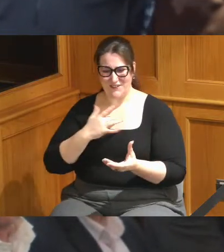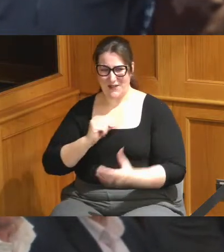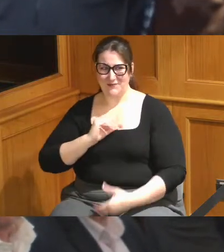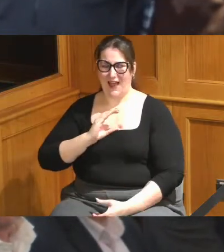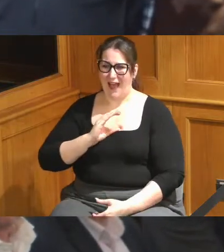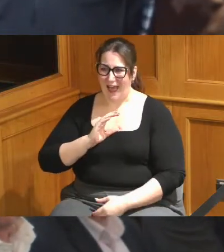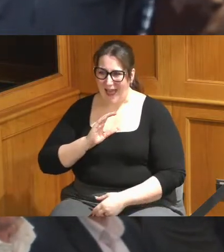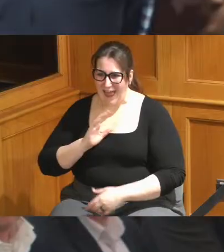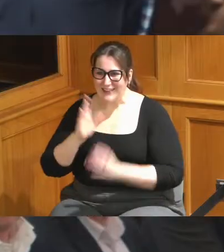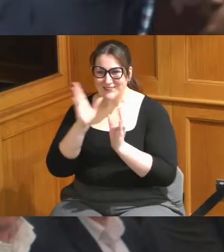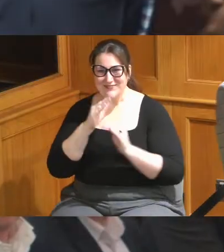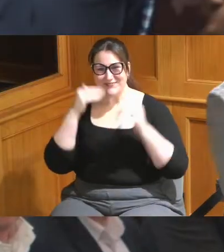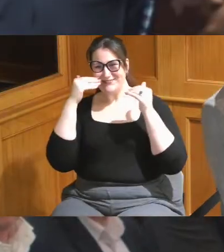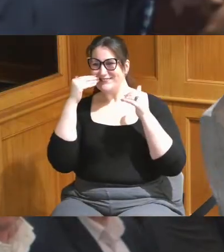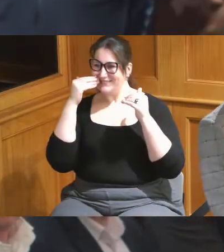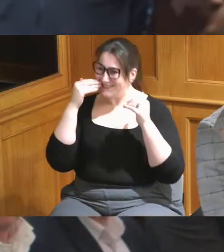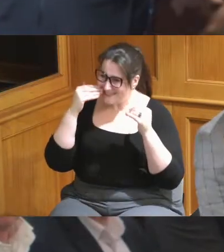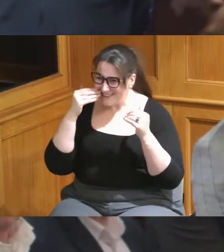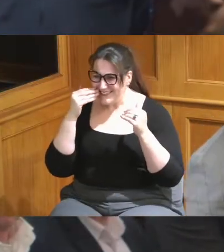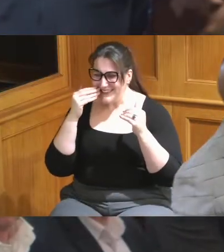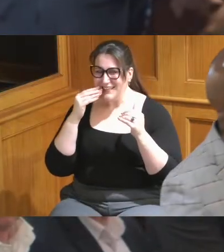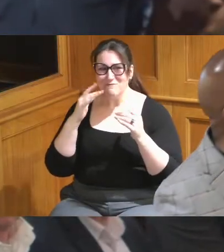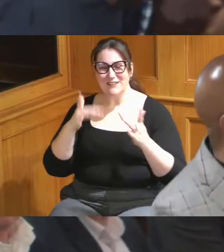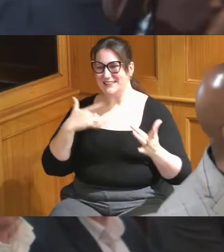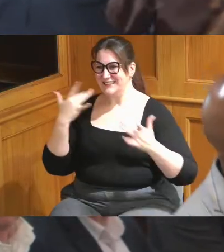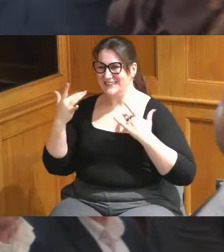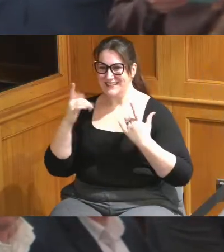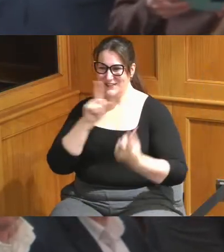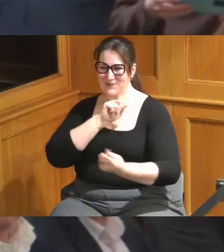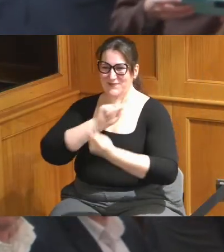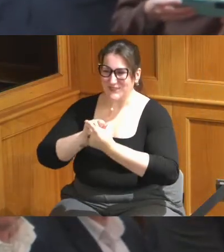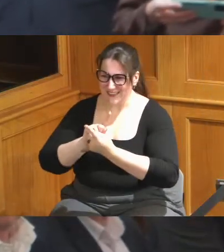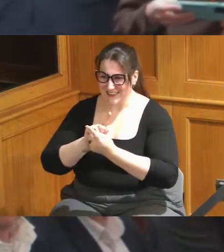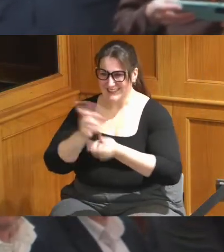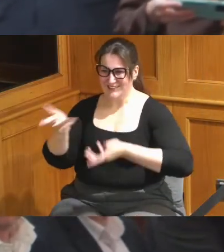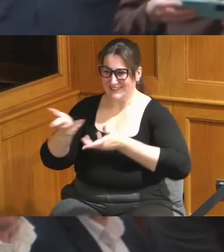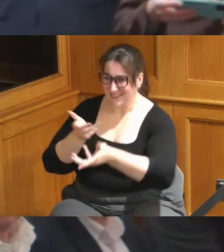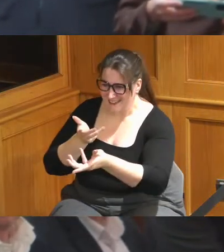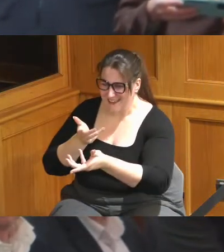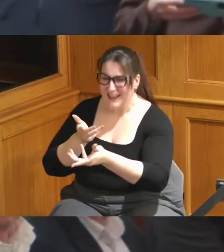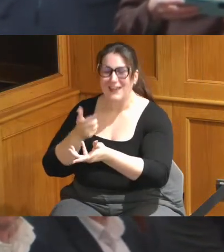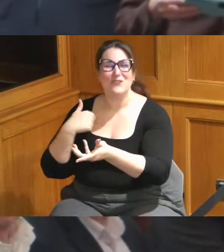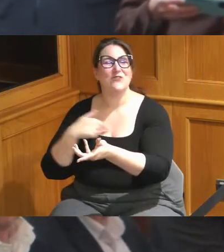the building every morning. You have been a delight to work with, and we are so honored